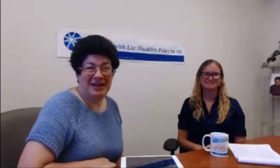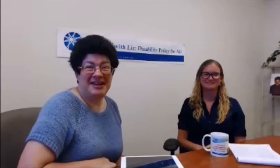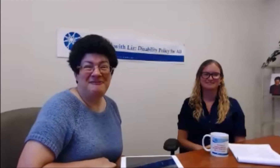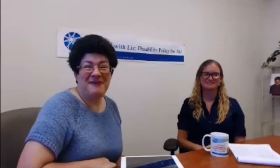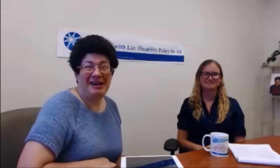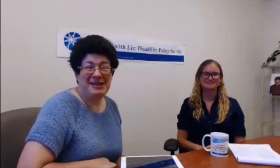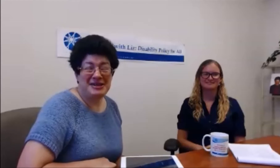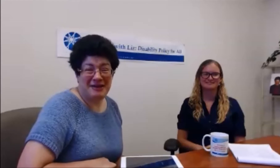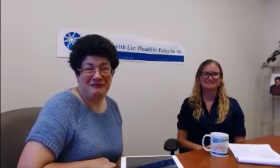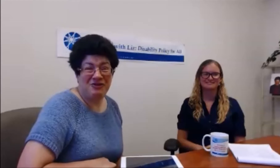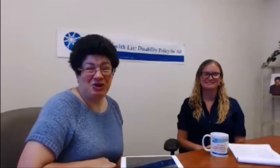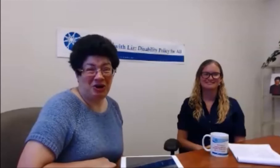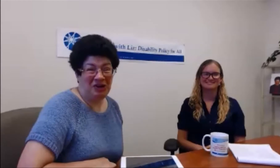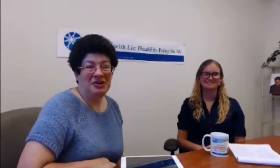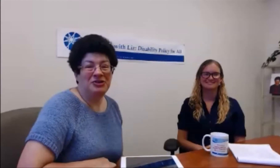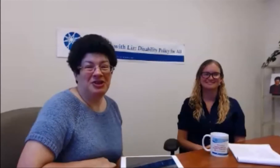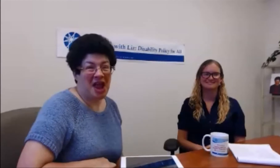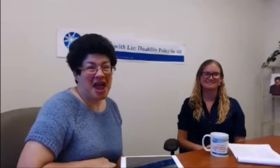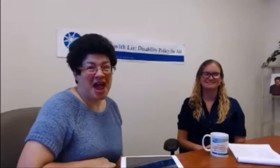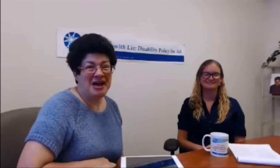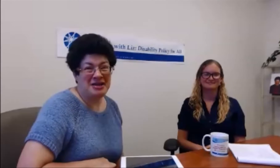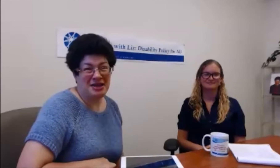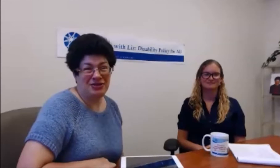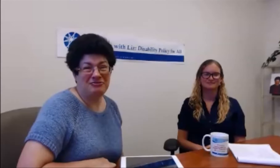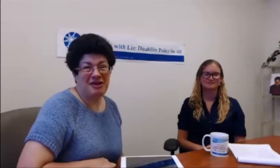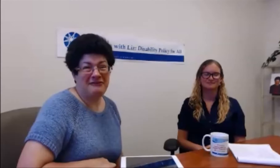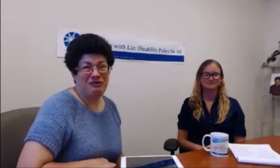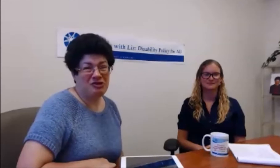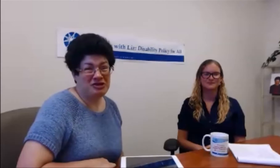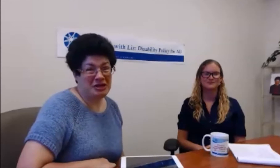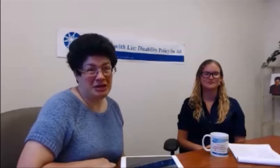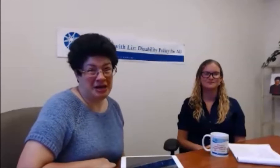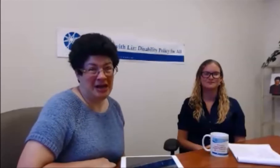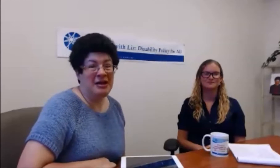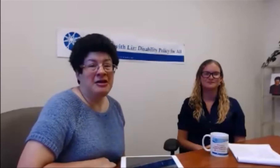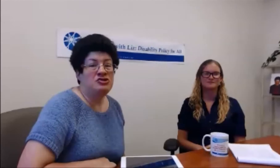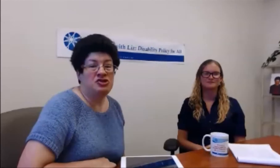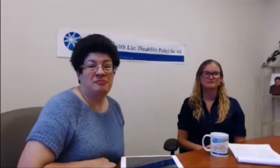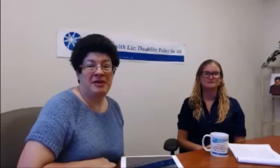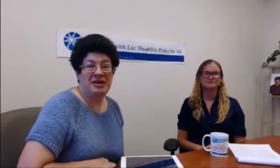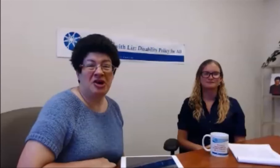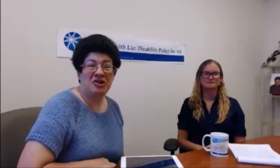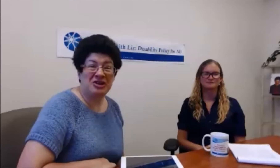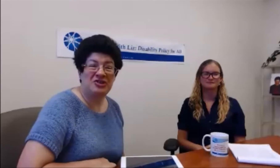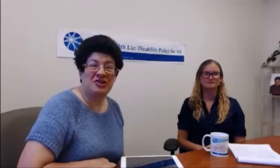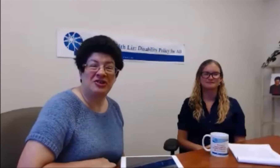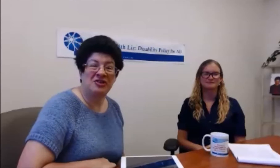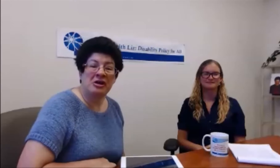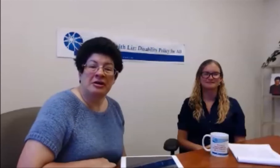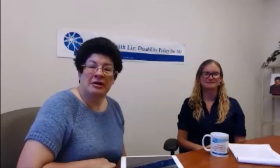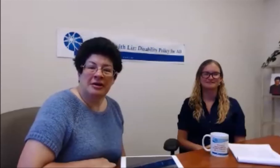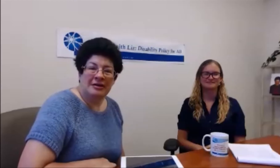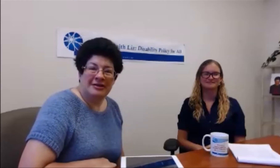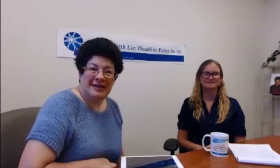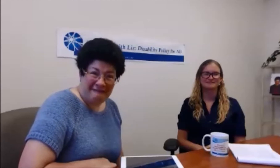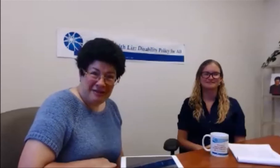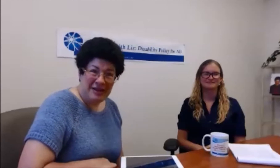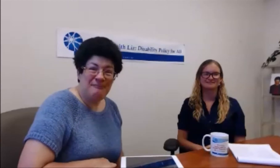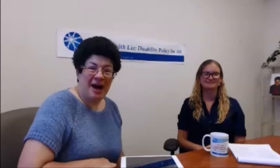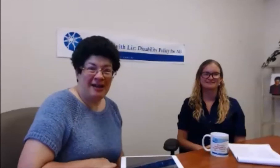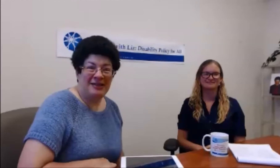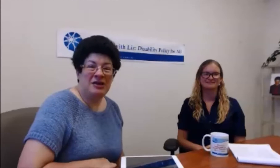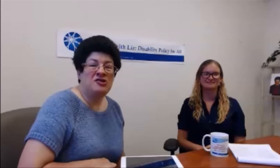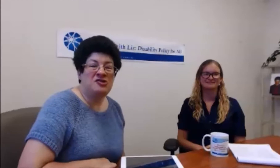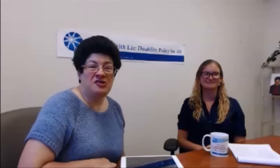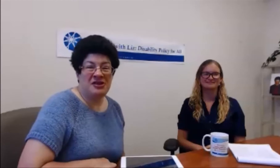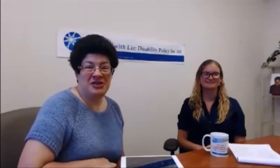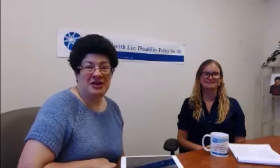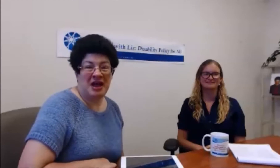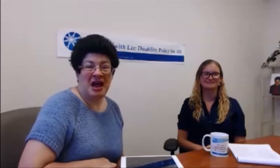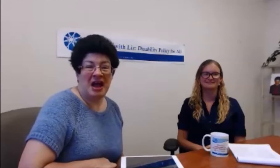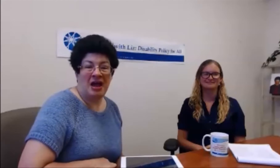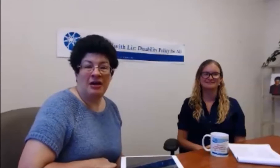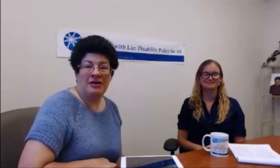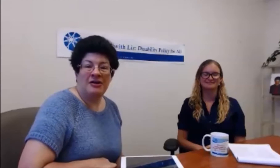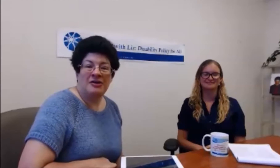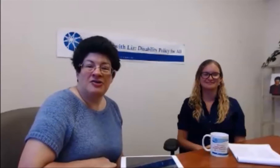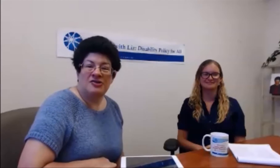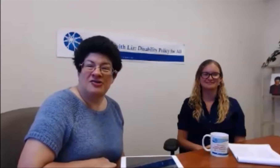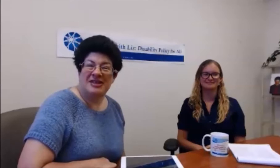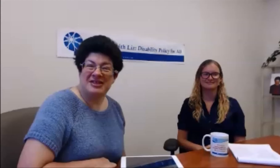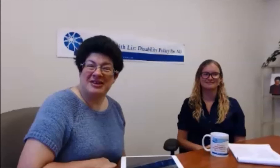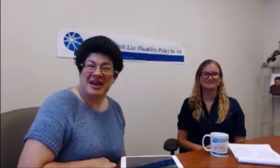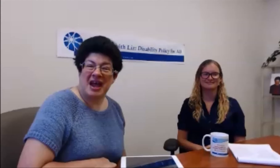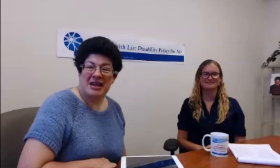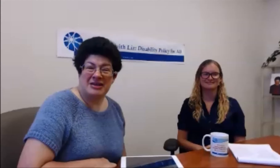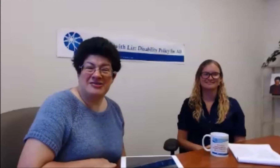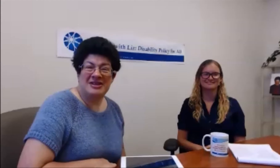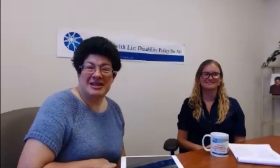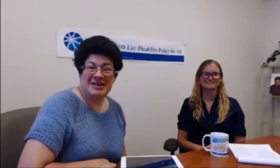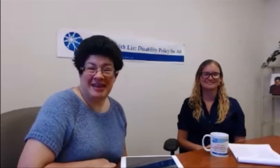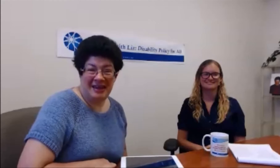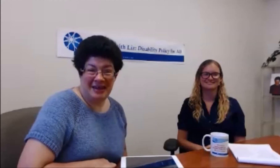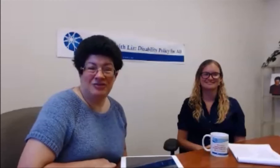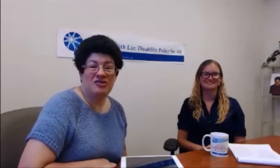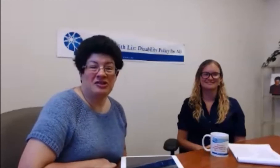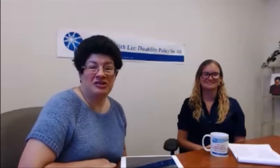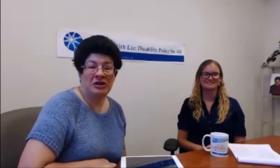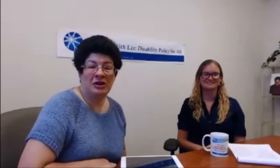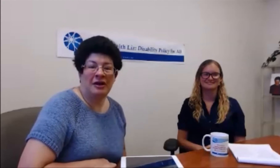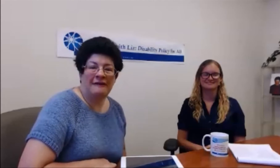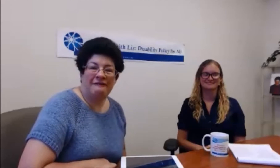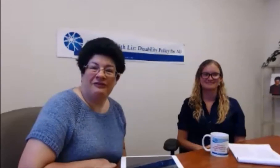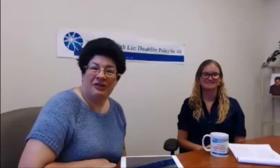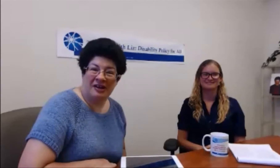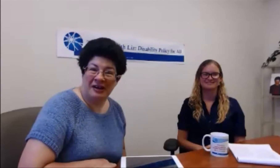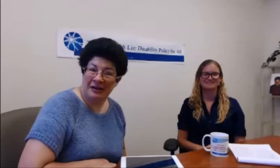I have the great fortune to be talking with Tiffany Putt, who is the AUCD intern for this